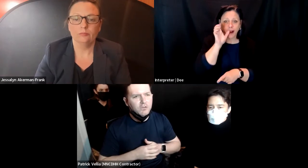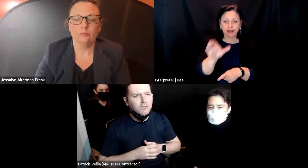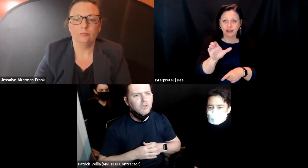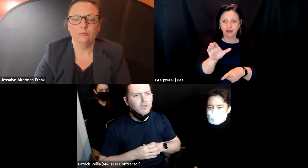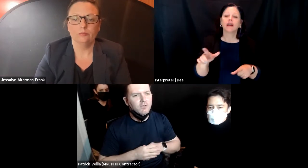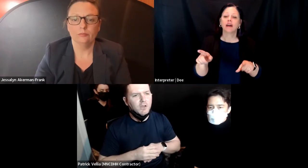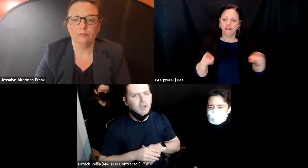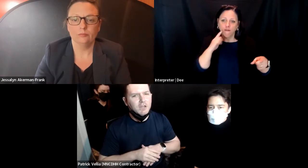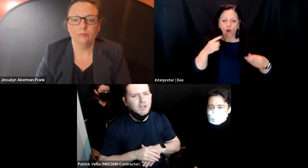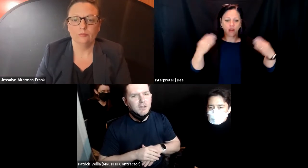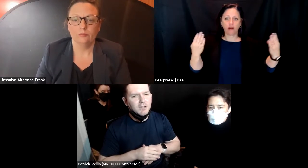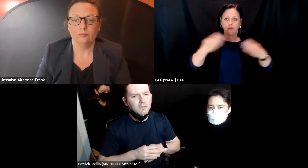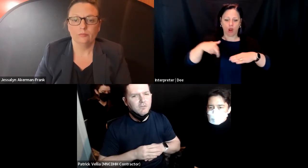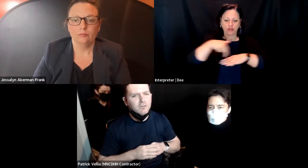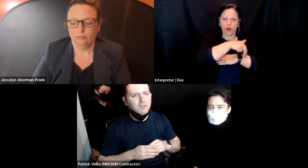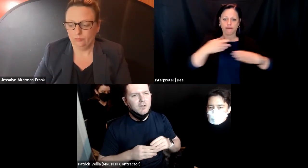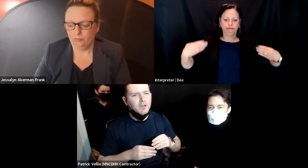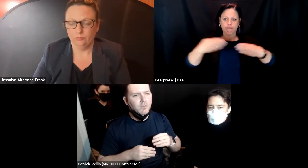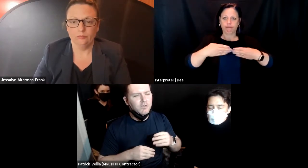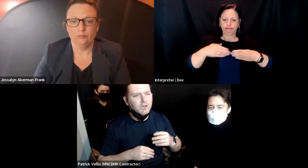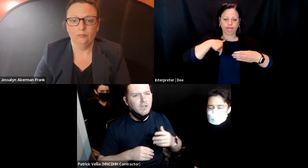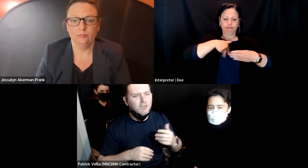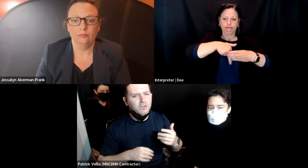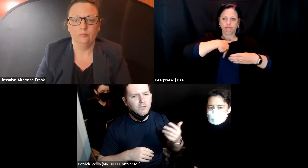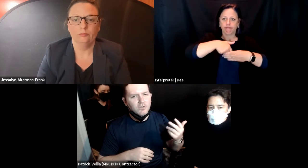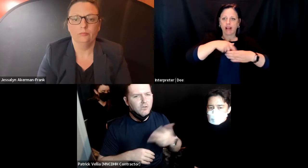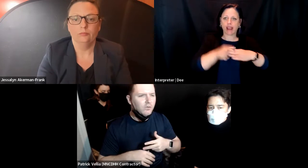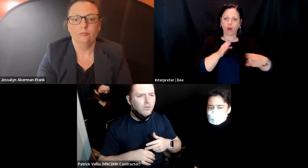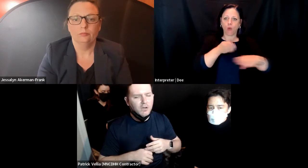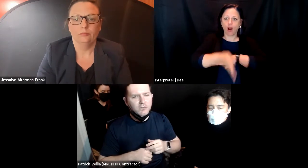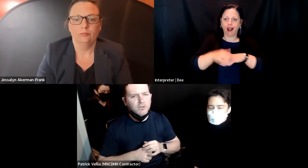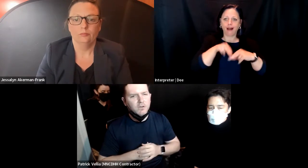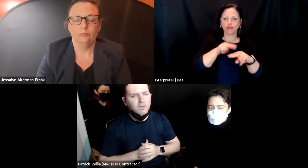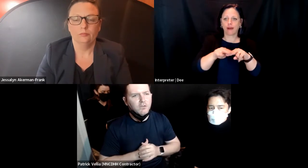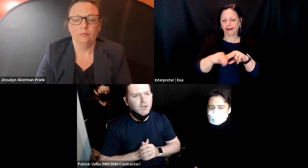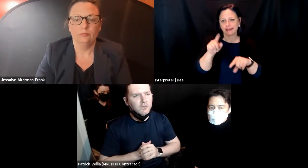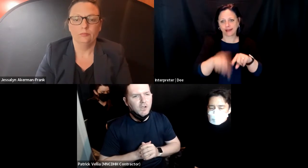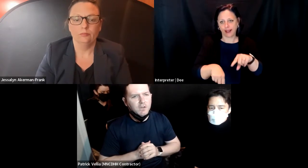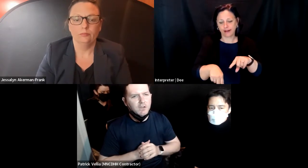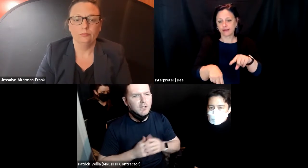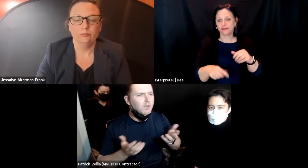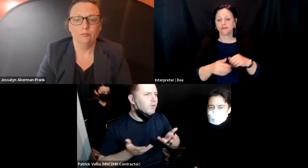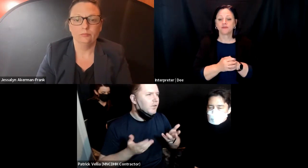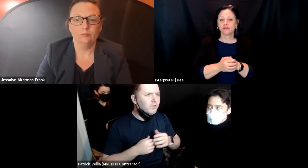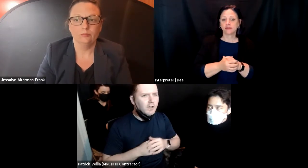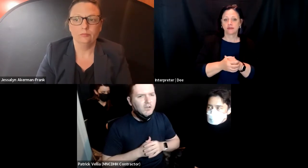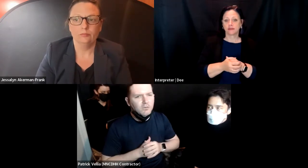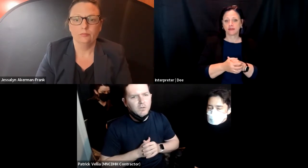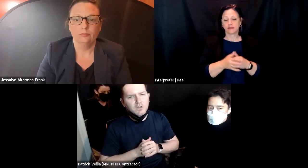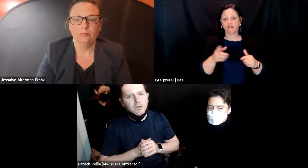coasters.